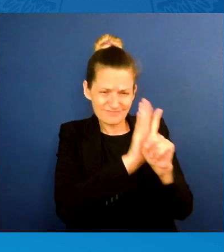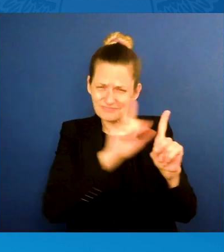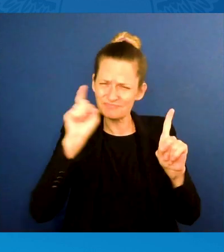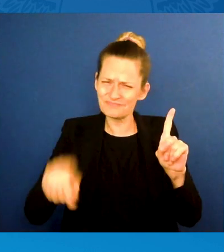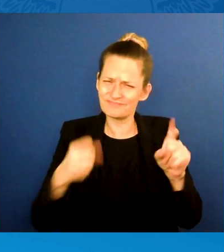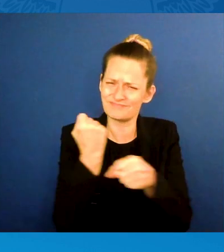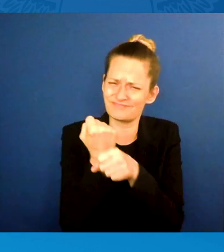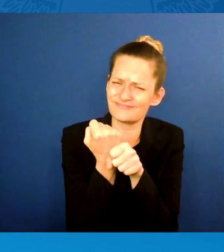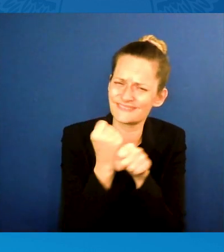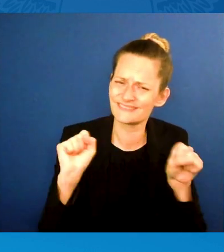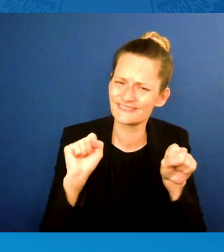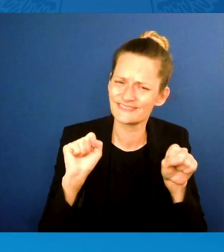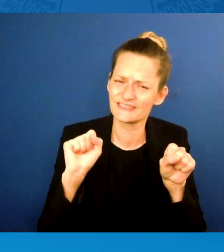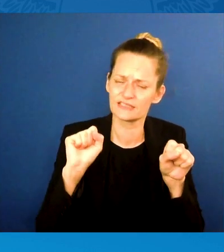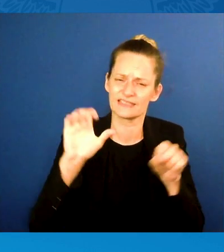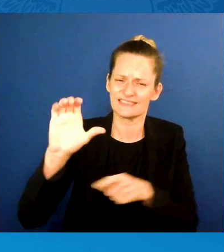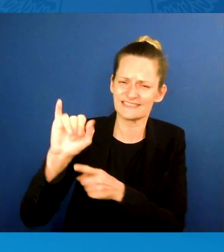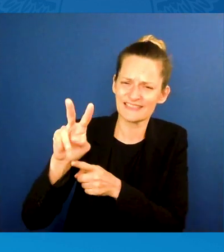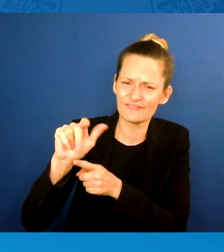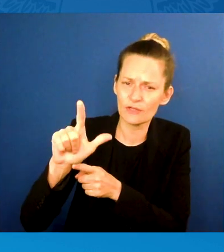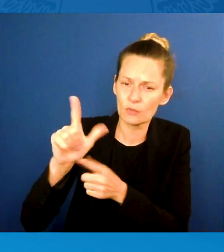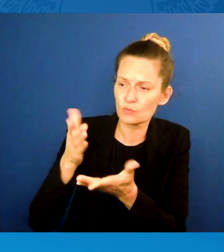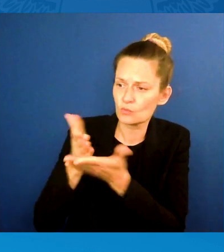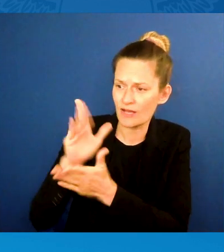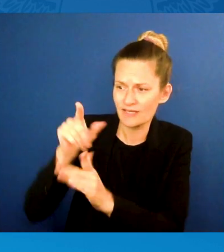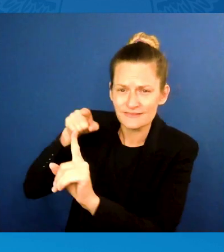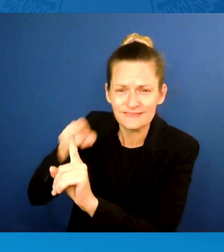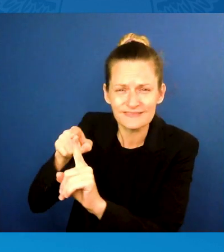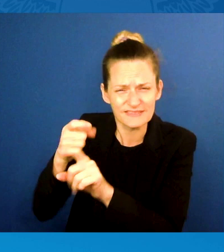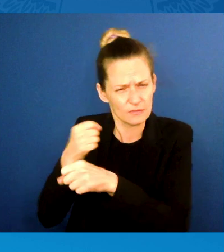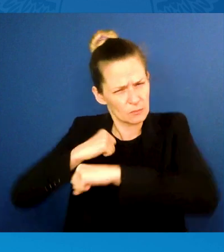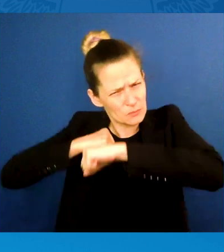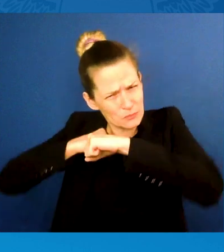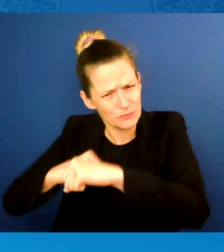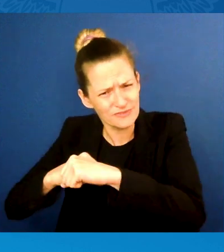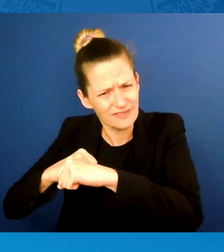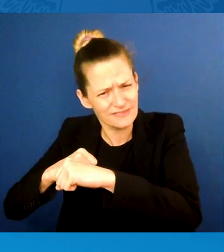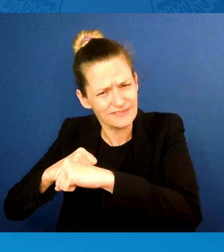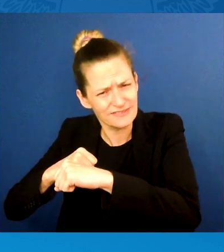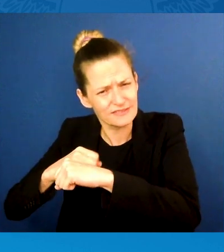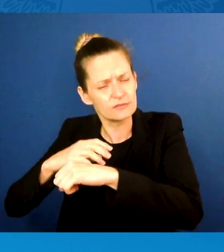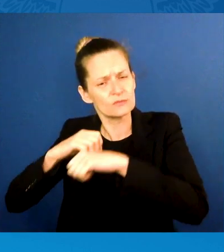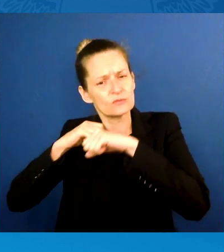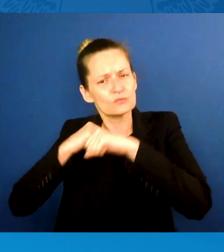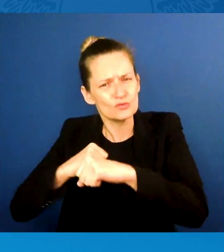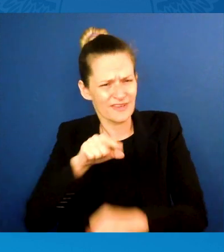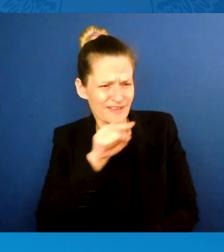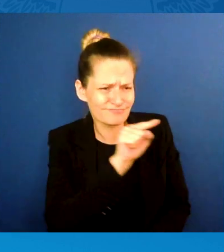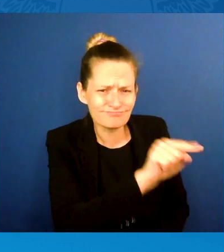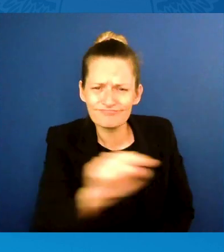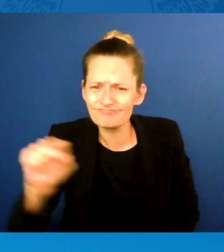It is the responsibility to protect consumers. It is the responsibility as a chief legal officer,